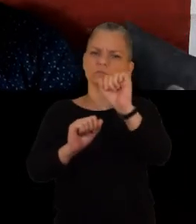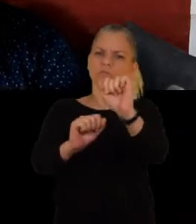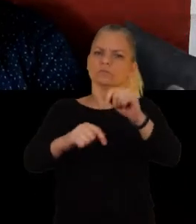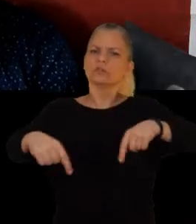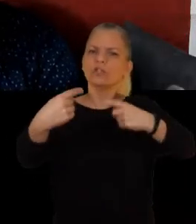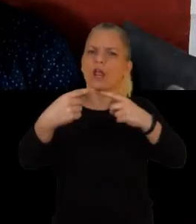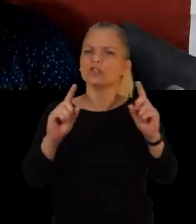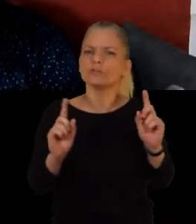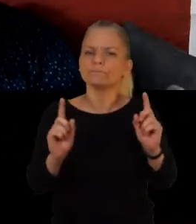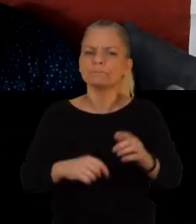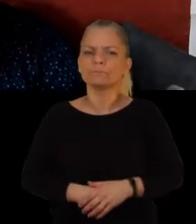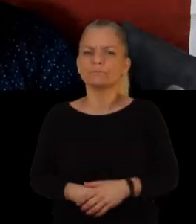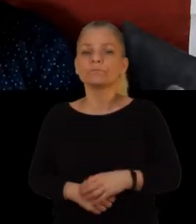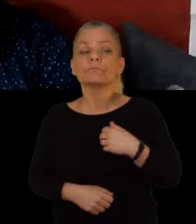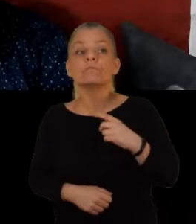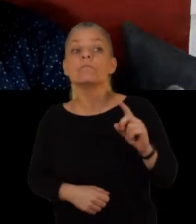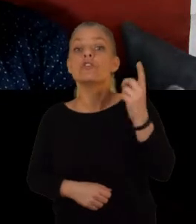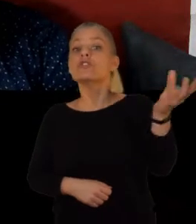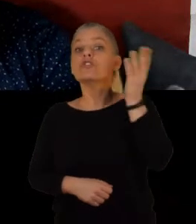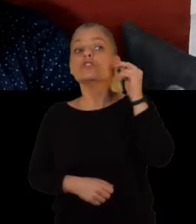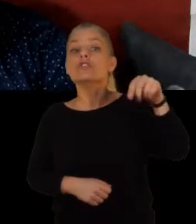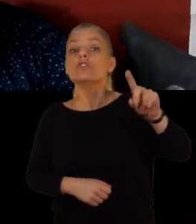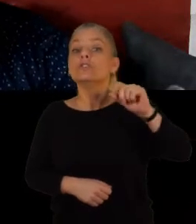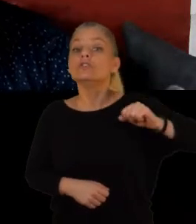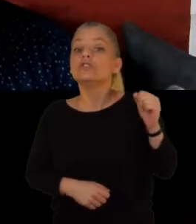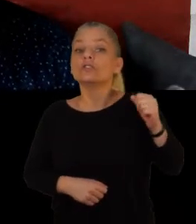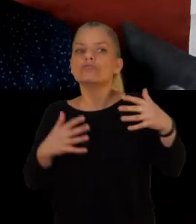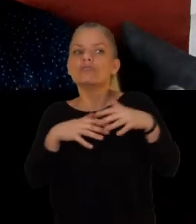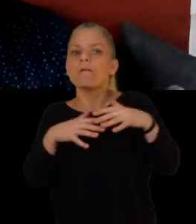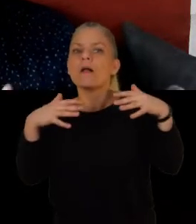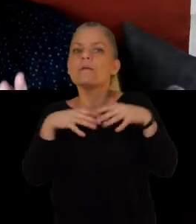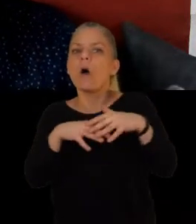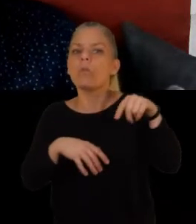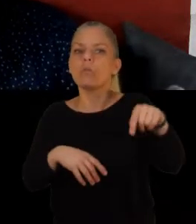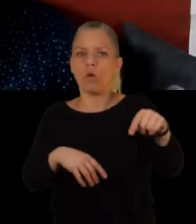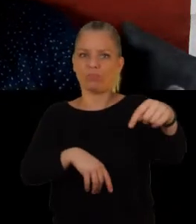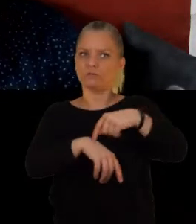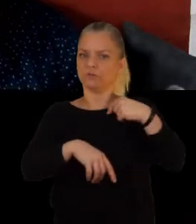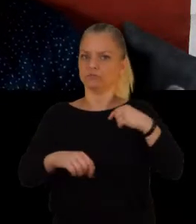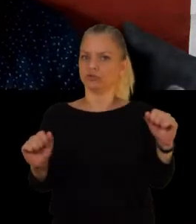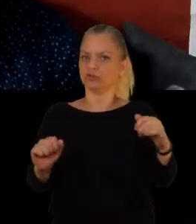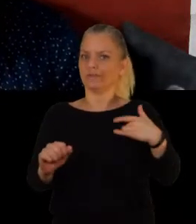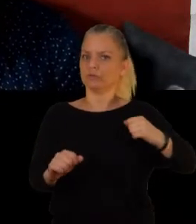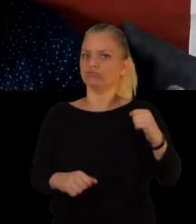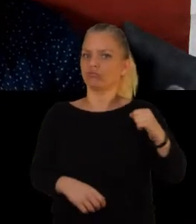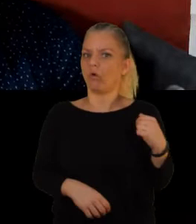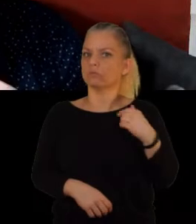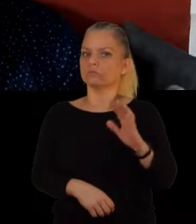your challenges yeah well i think the the joke and what's really funny is i uh i first heard